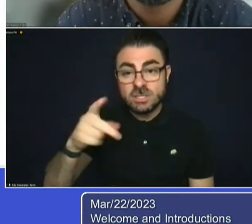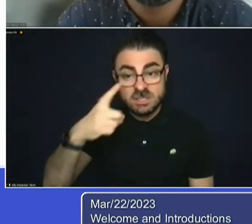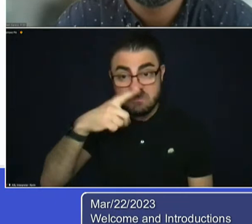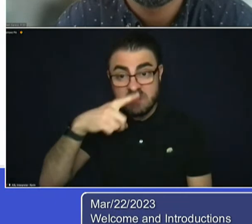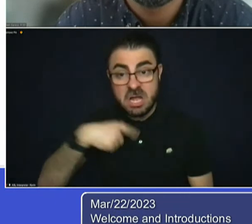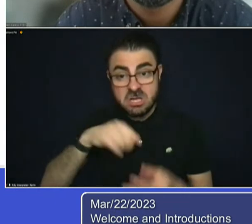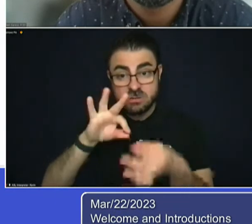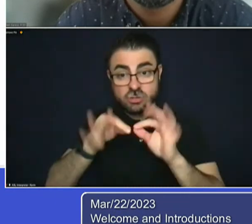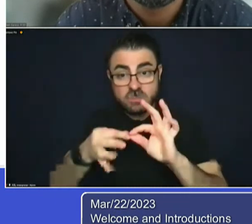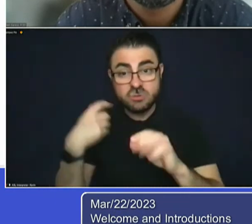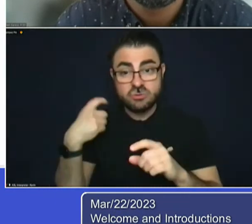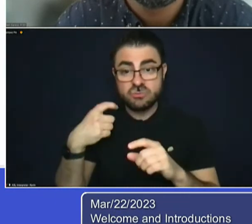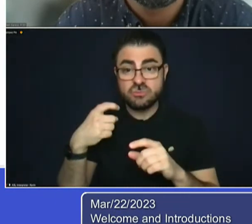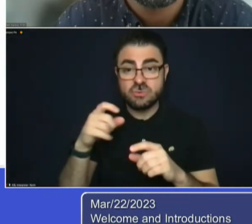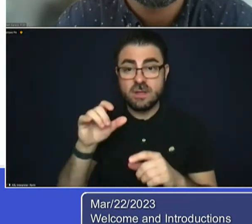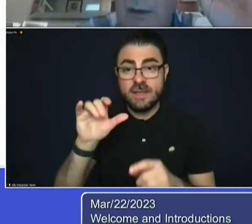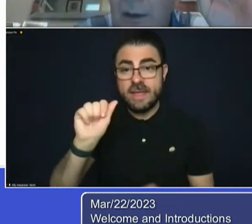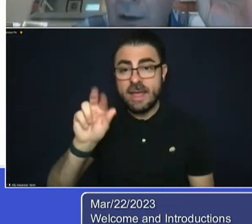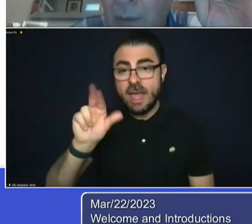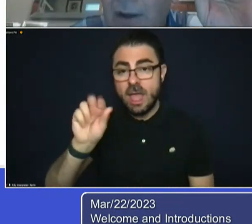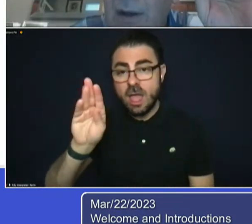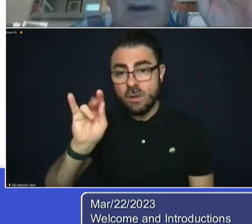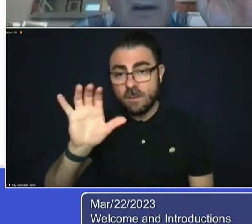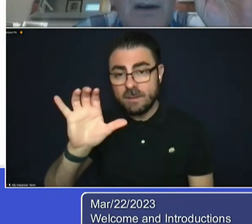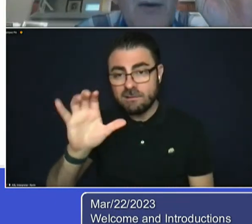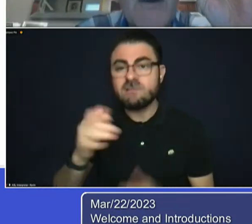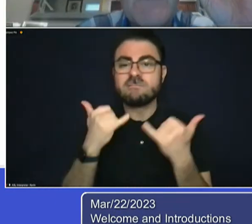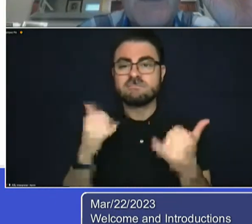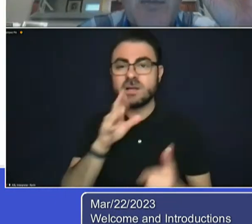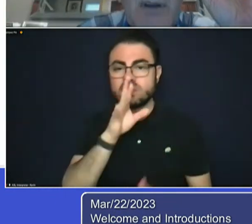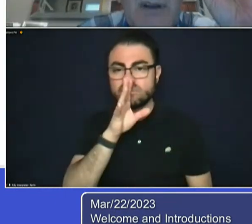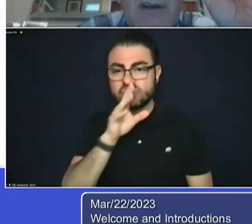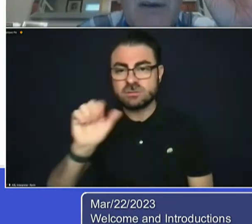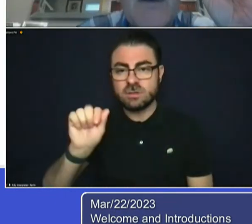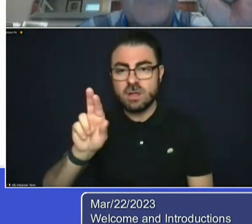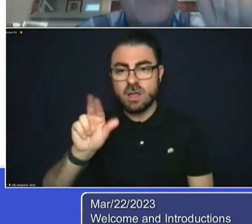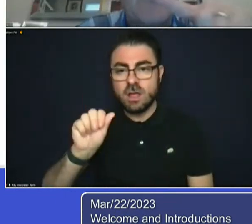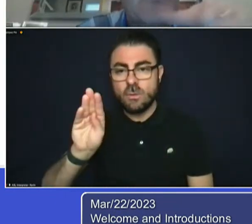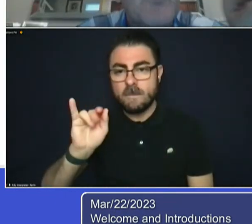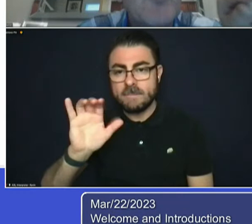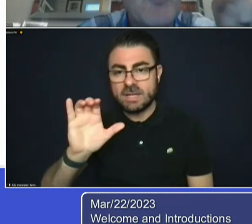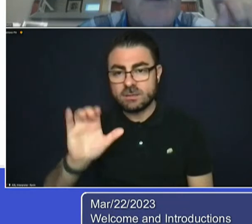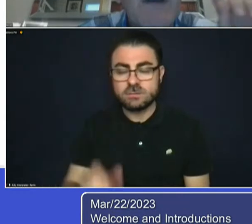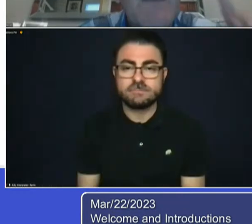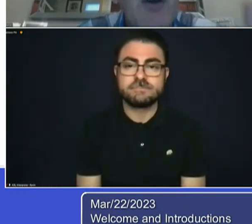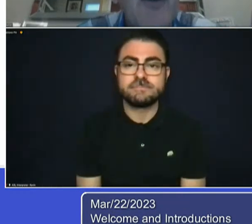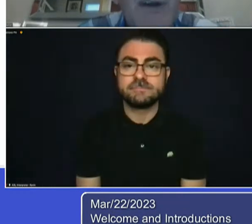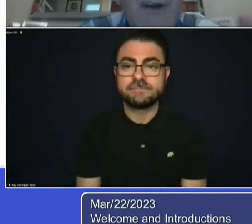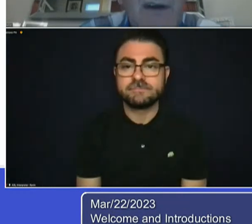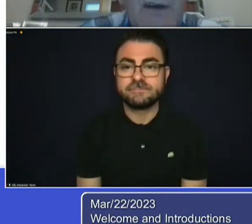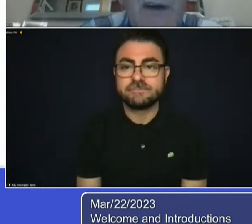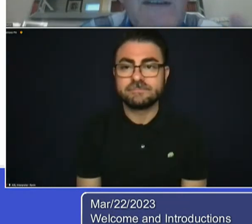CAN I INTERPRET IN ARABIC?